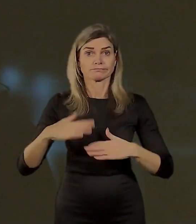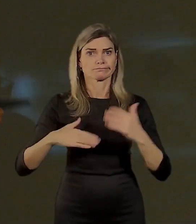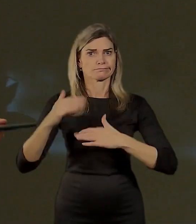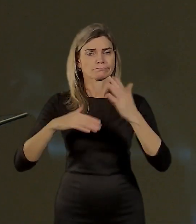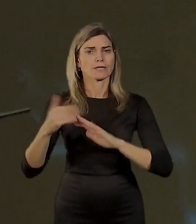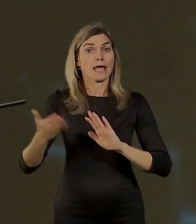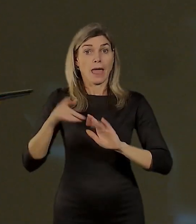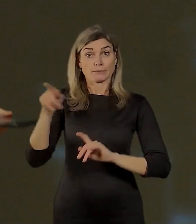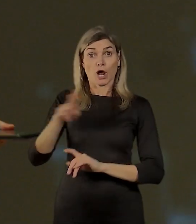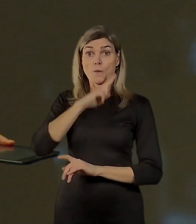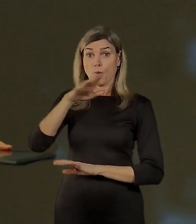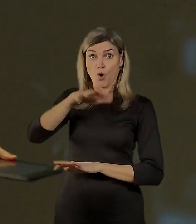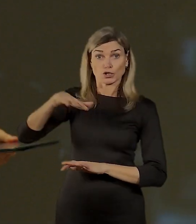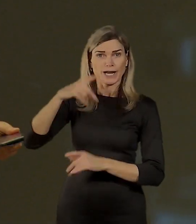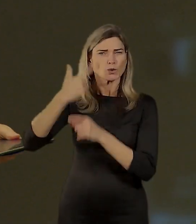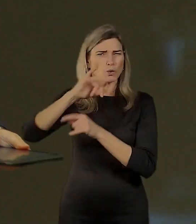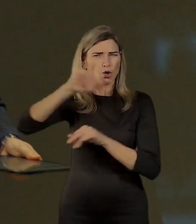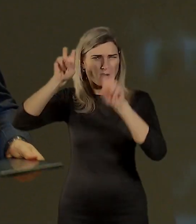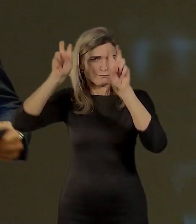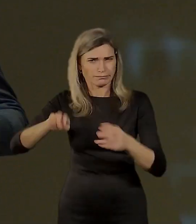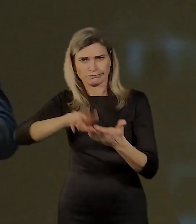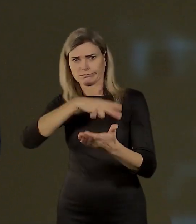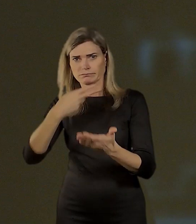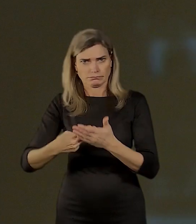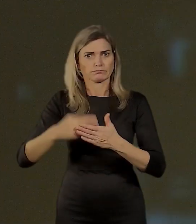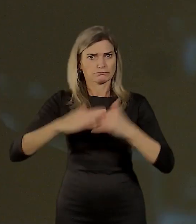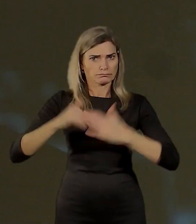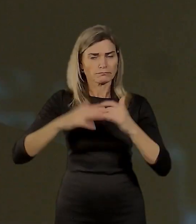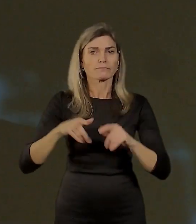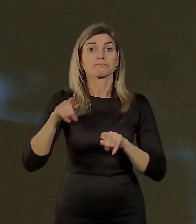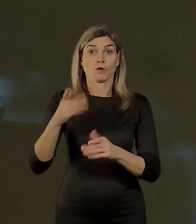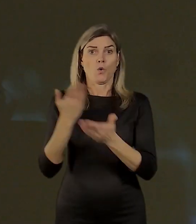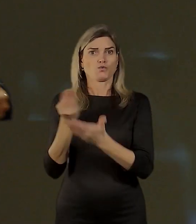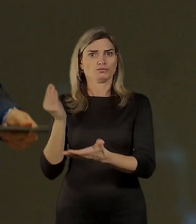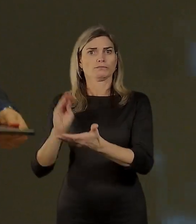the participants of the project, the representatives, talk about. We will meet with them today.